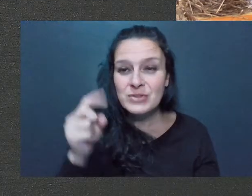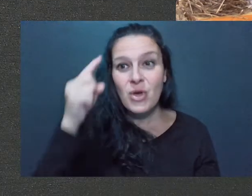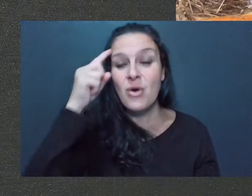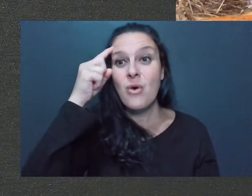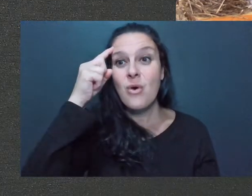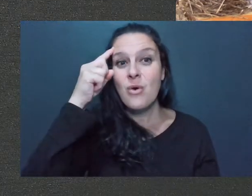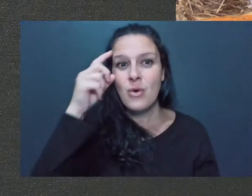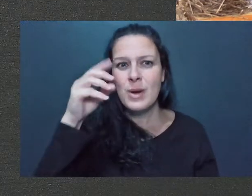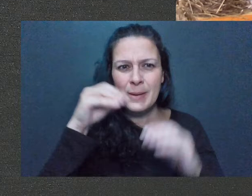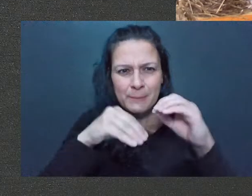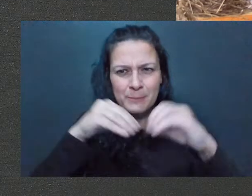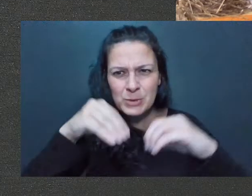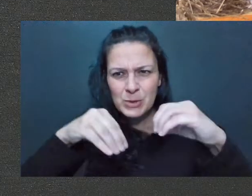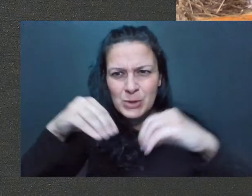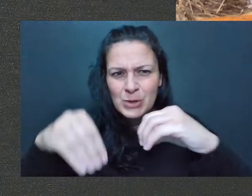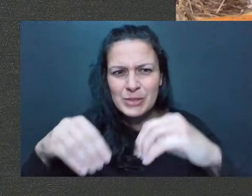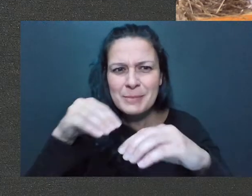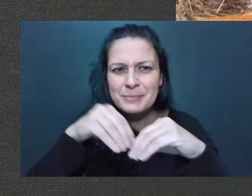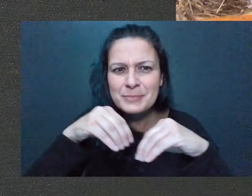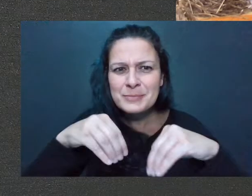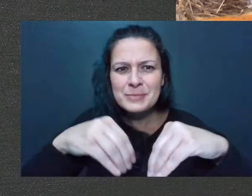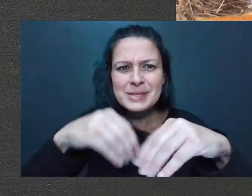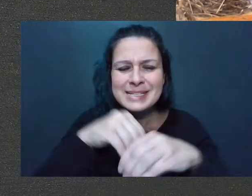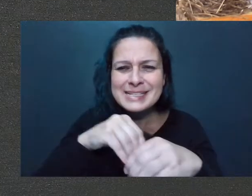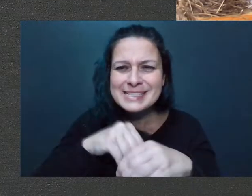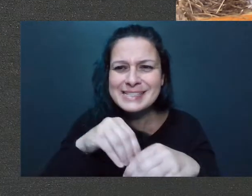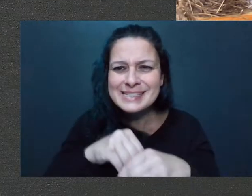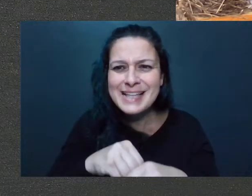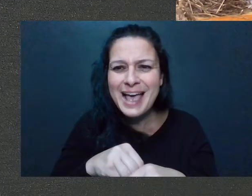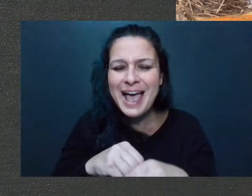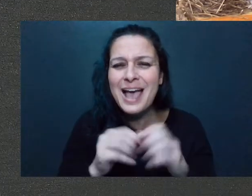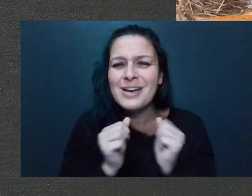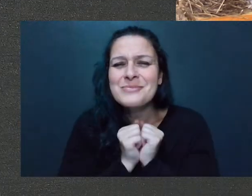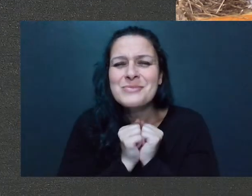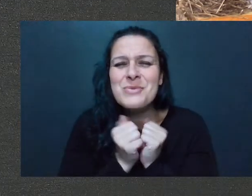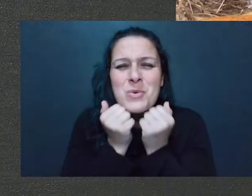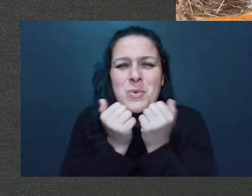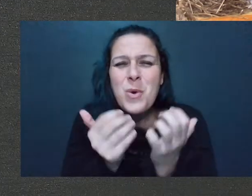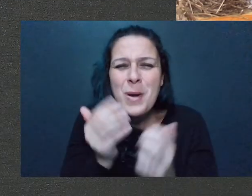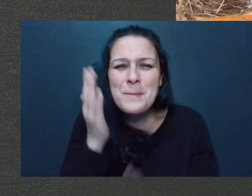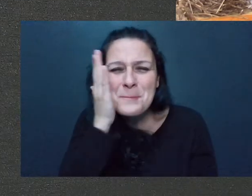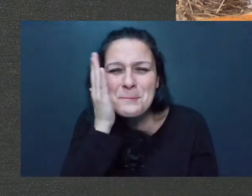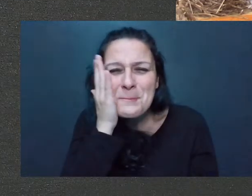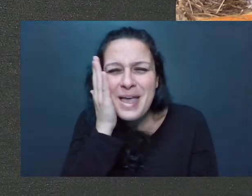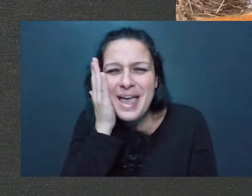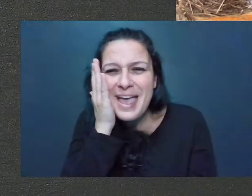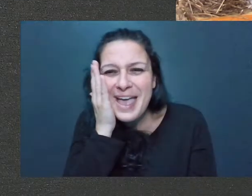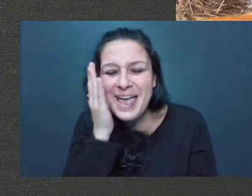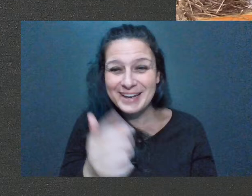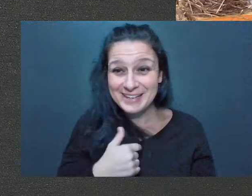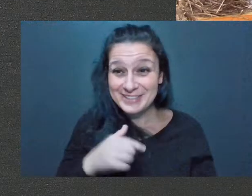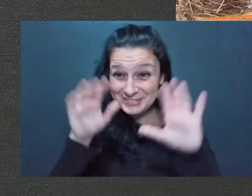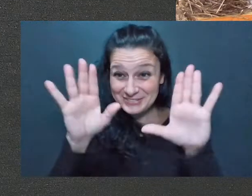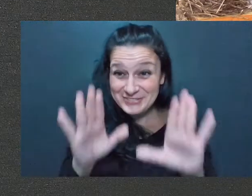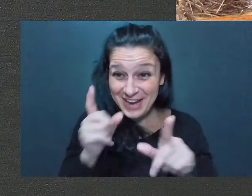and I thought we could put those down as the cozy little bed inside. Isn't that great?